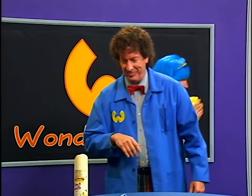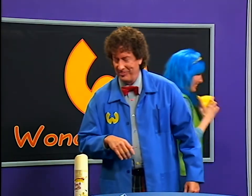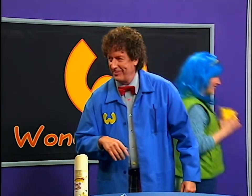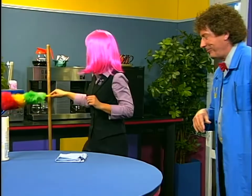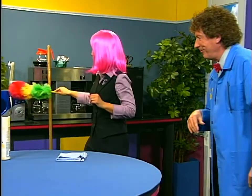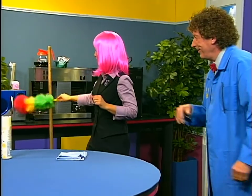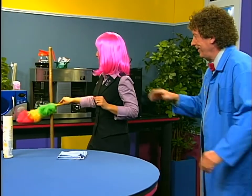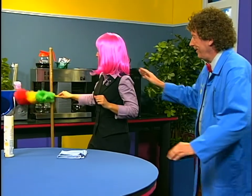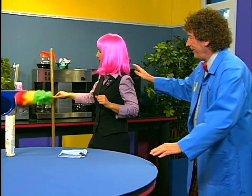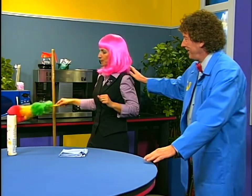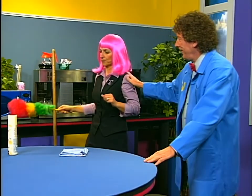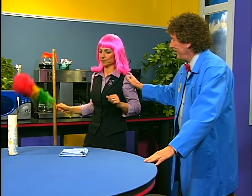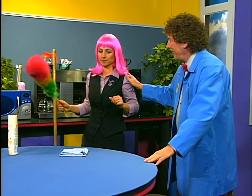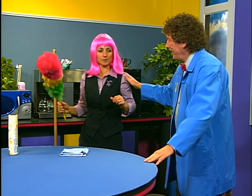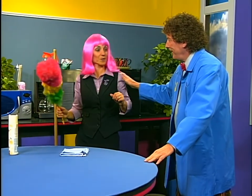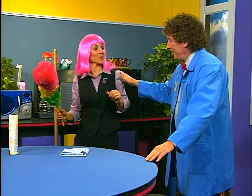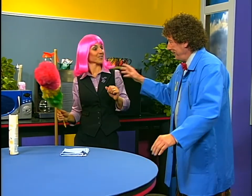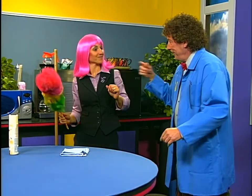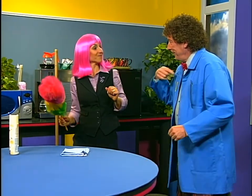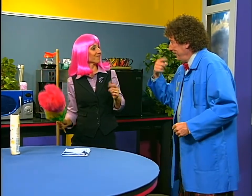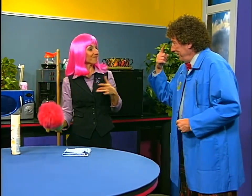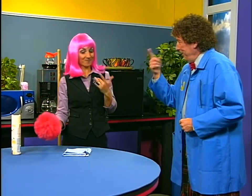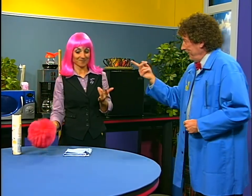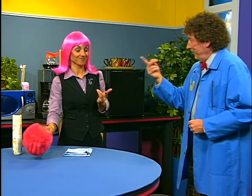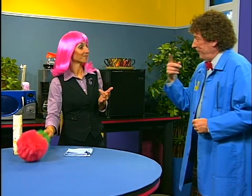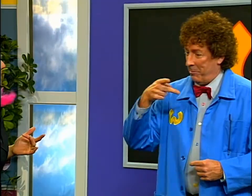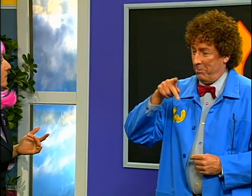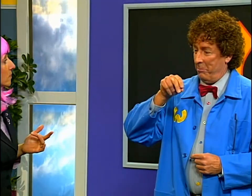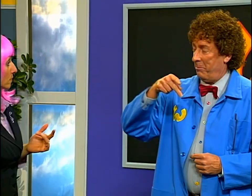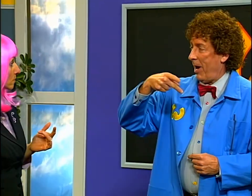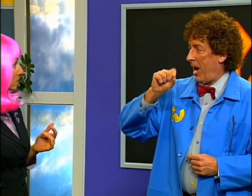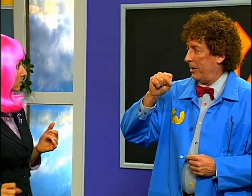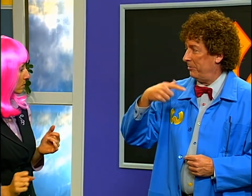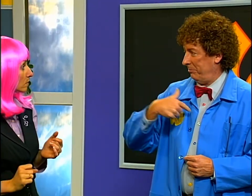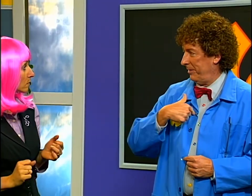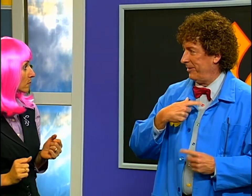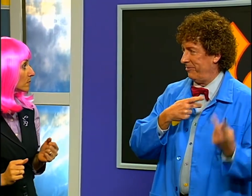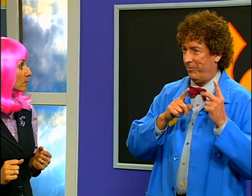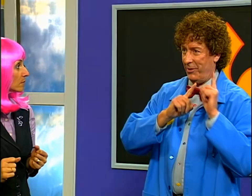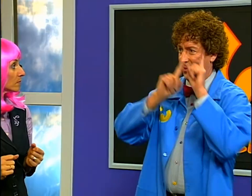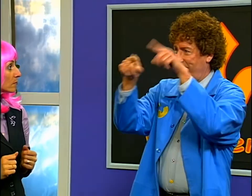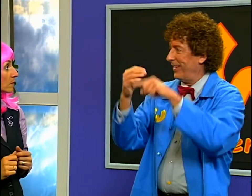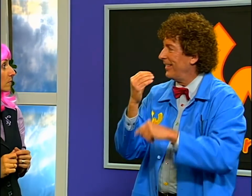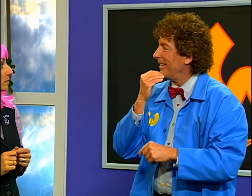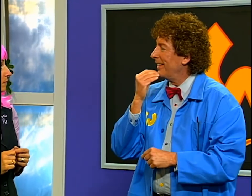YOU'LL KEEP REMEMBERING IT, AND YOU CAN'T GET OVER IT. IF YOU TELL THE TRUTH, YOU'LL HAVE A CLEAN CONSCIENCE.